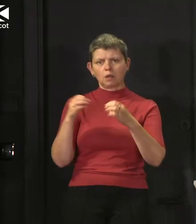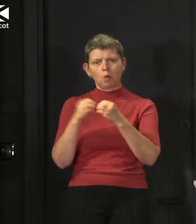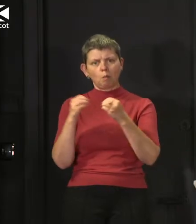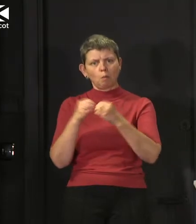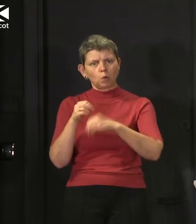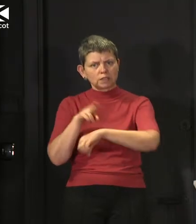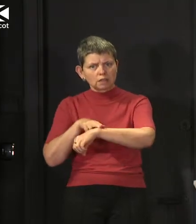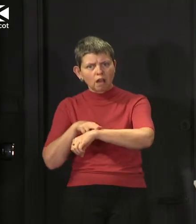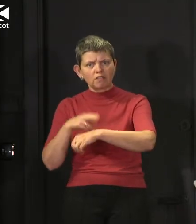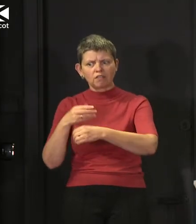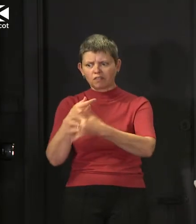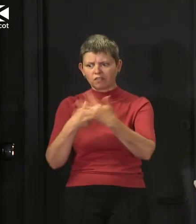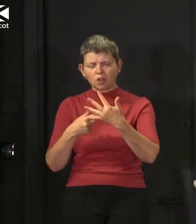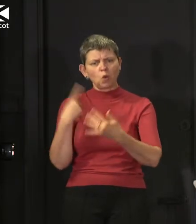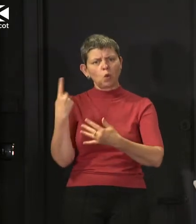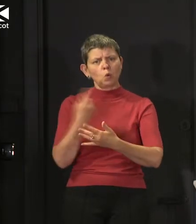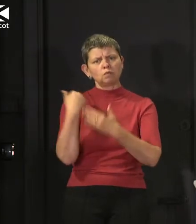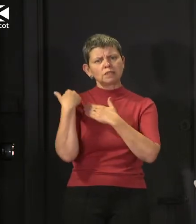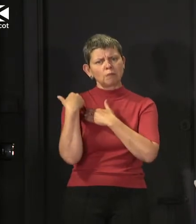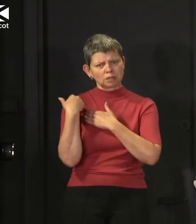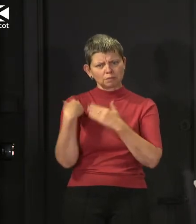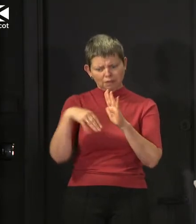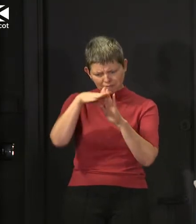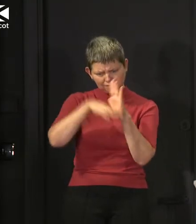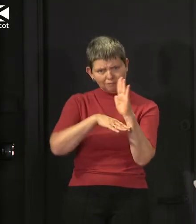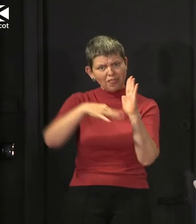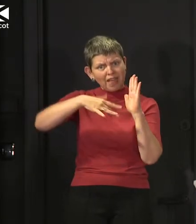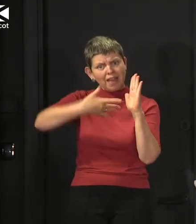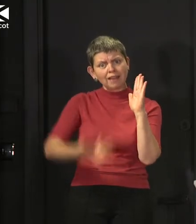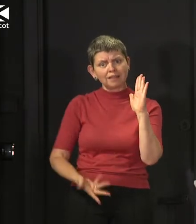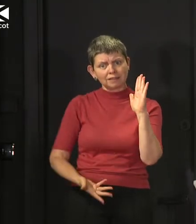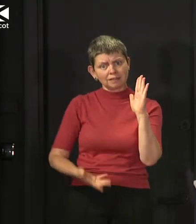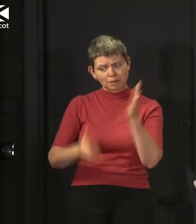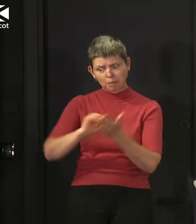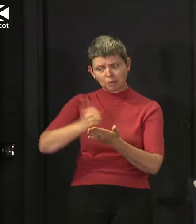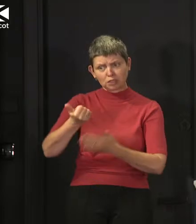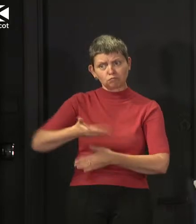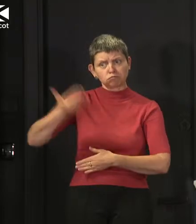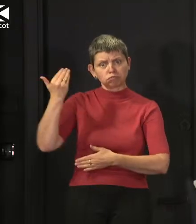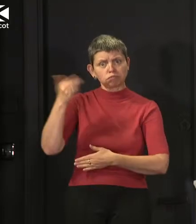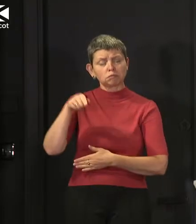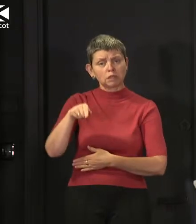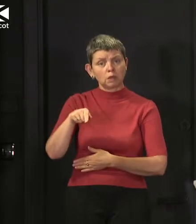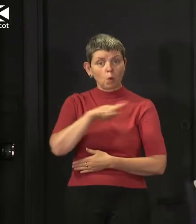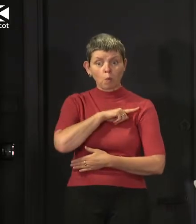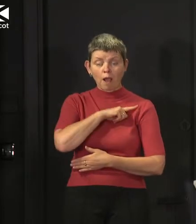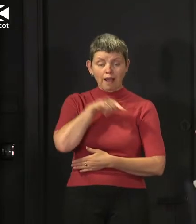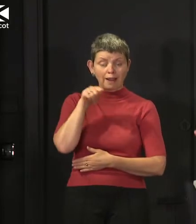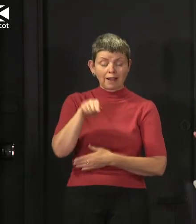place around this. So some of the answers are there because it would work, as in a future